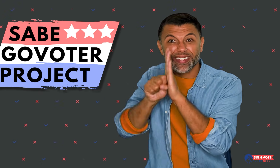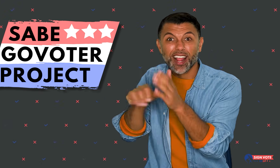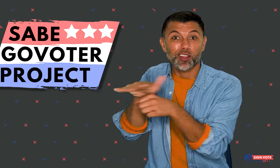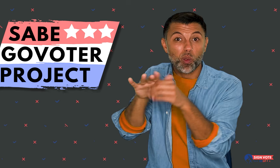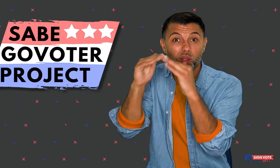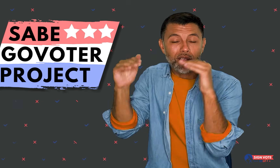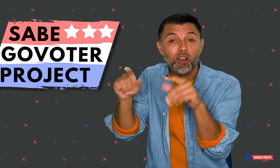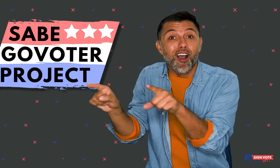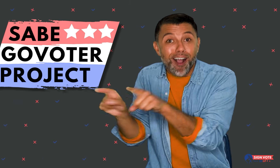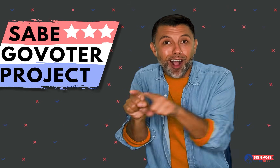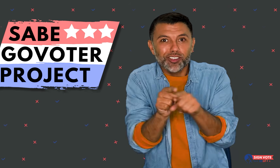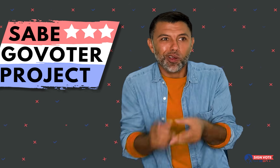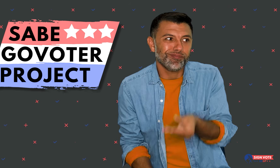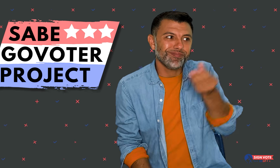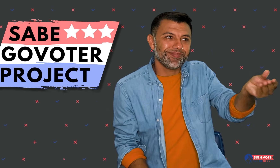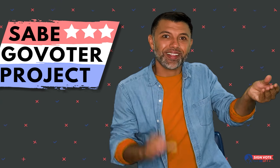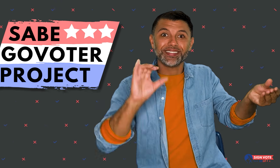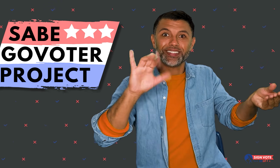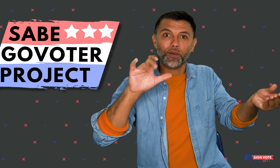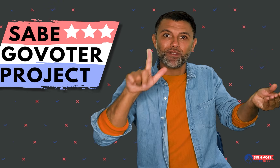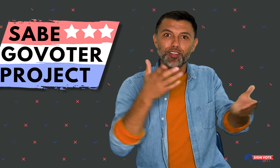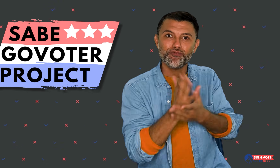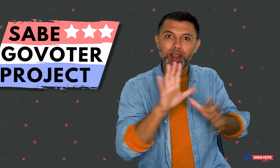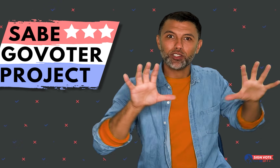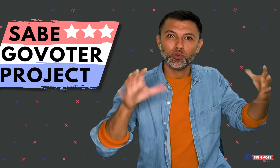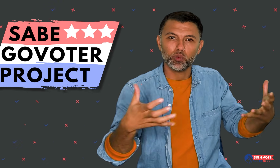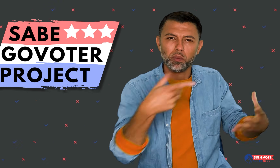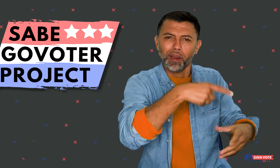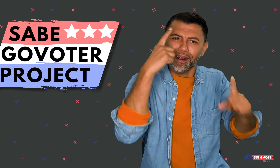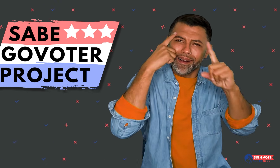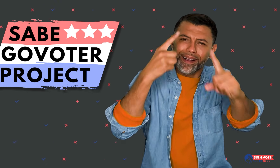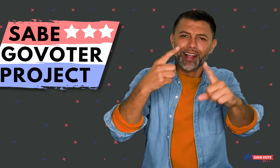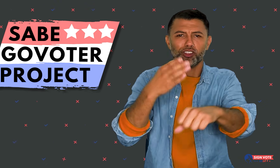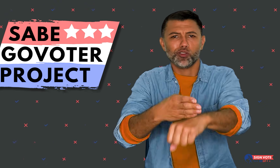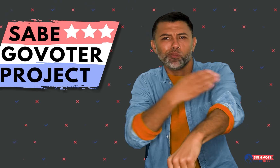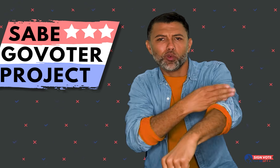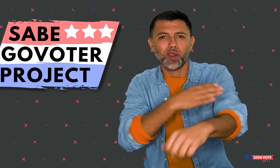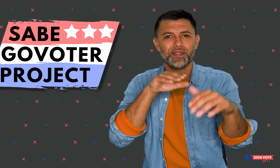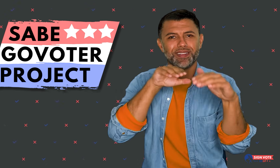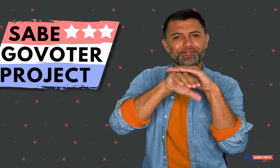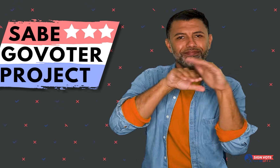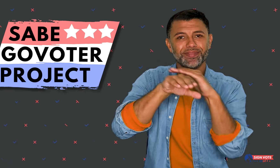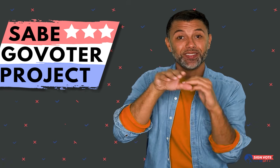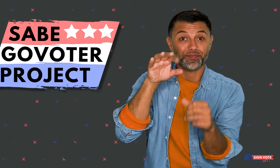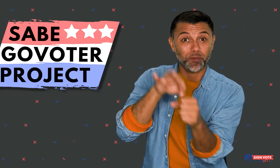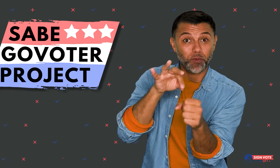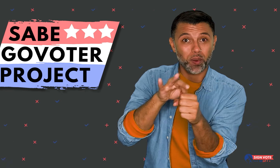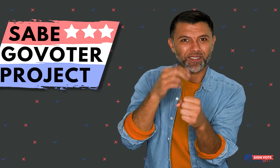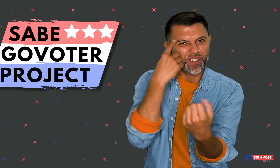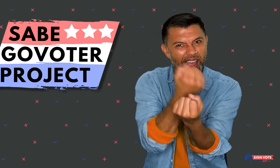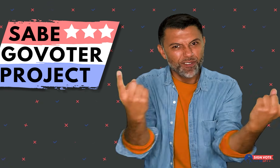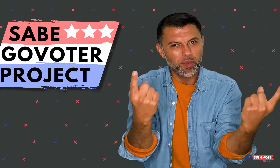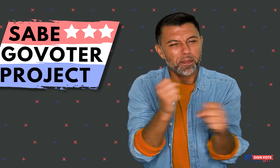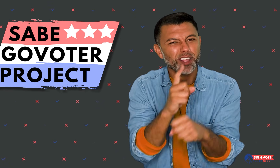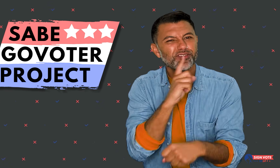state, and local levels, as well as Civil Rights groups. The goal is to improve voting for everyone